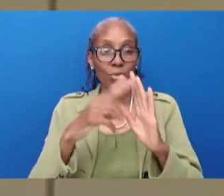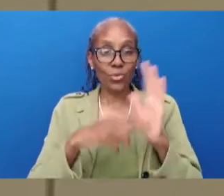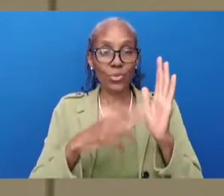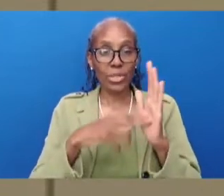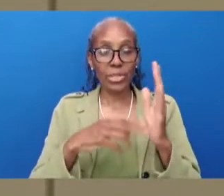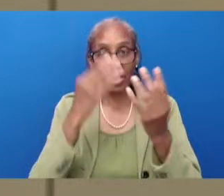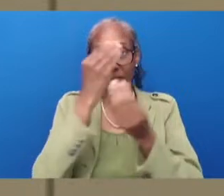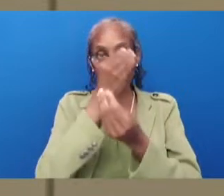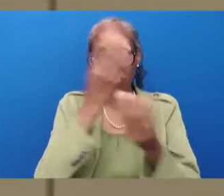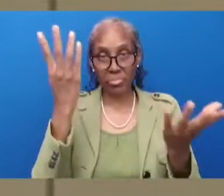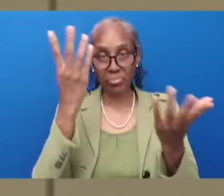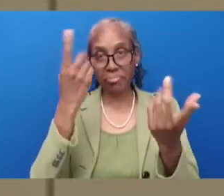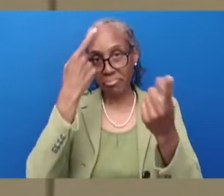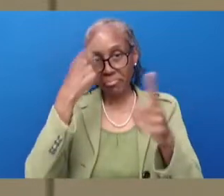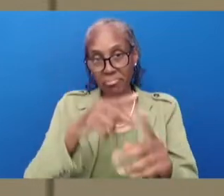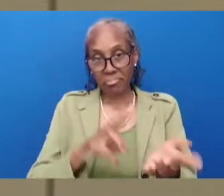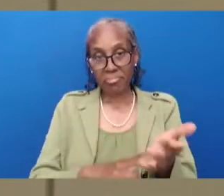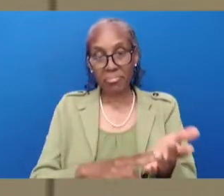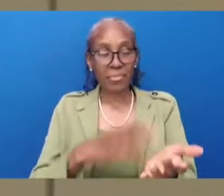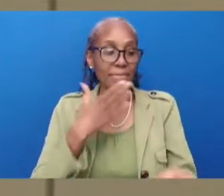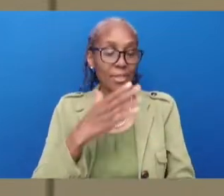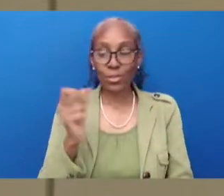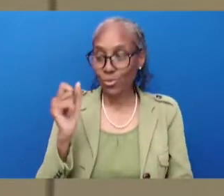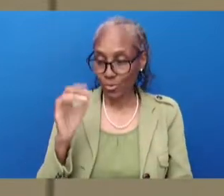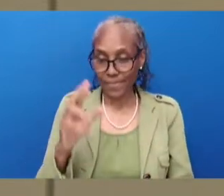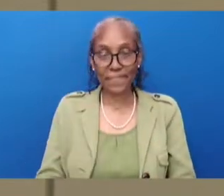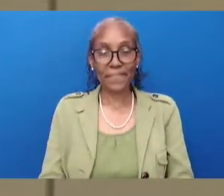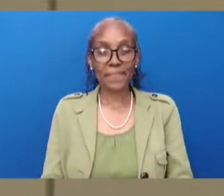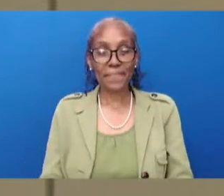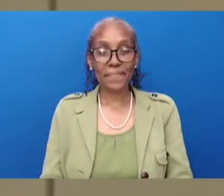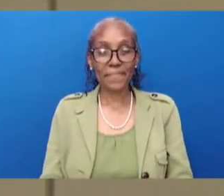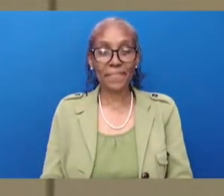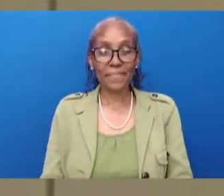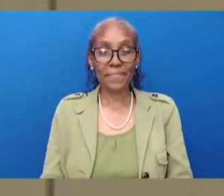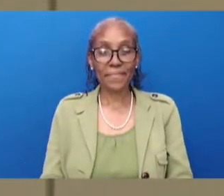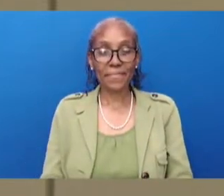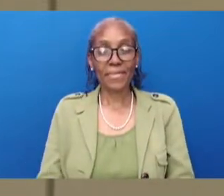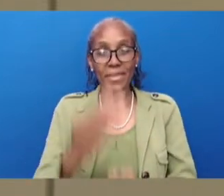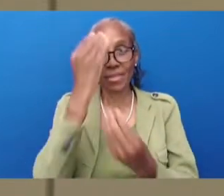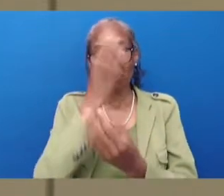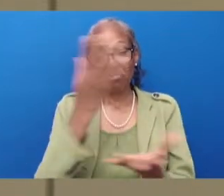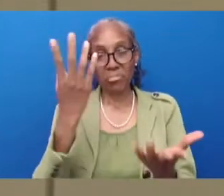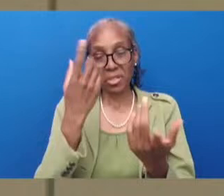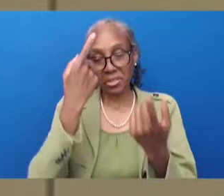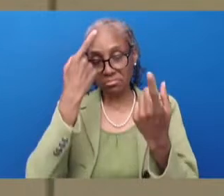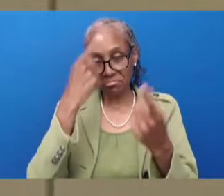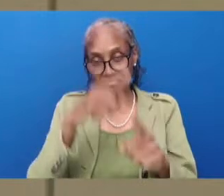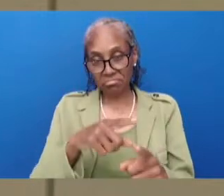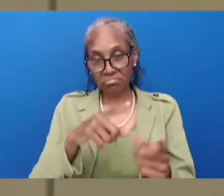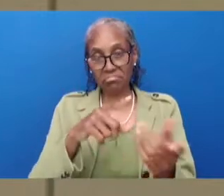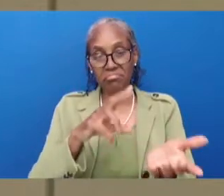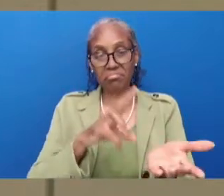OPPORTUNITY TO PARTICIPATE IN